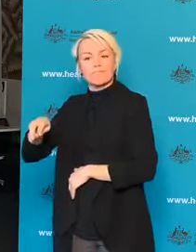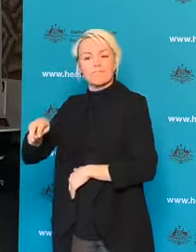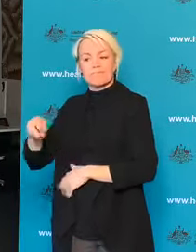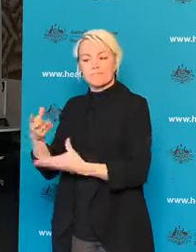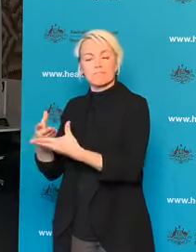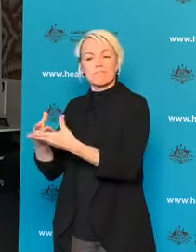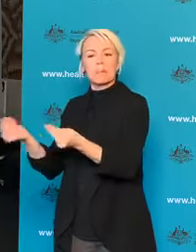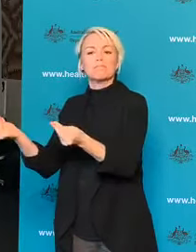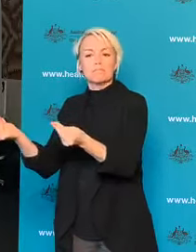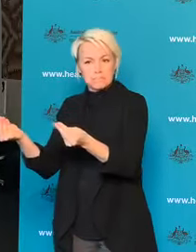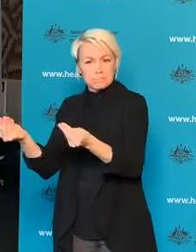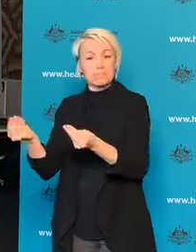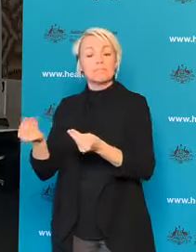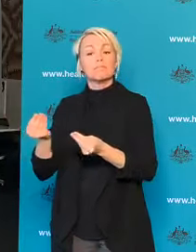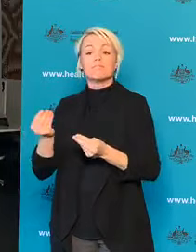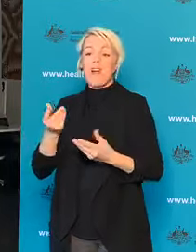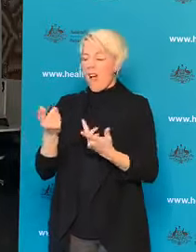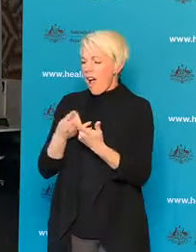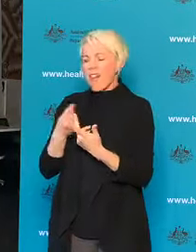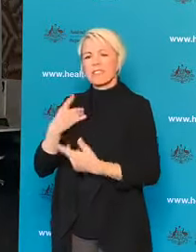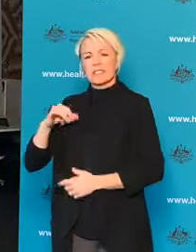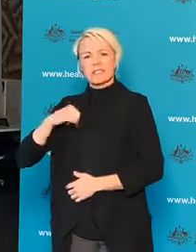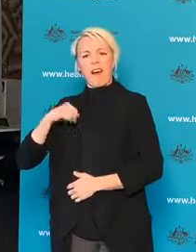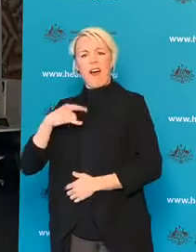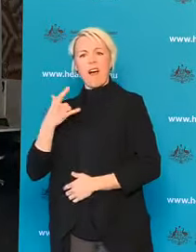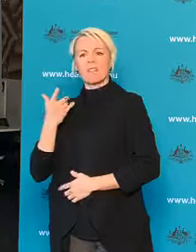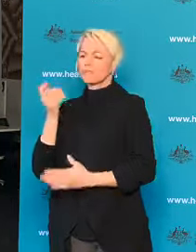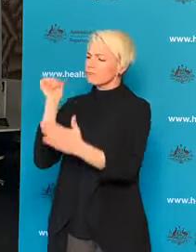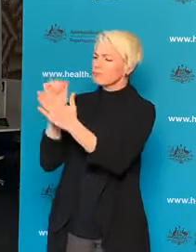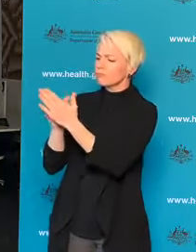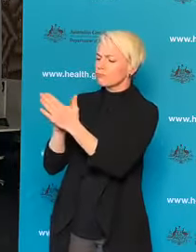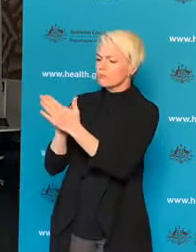to check up on them. If you are diagnosed with COVID-19 you